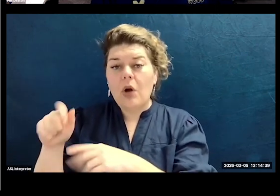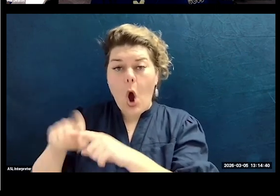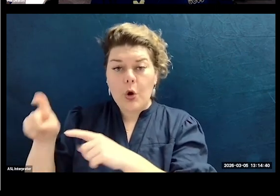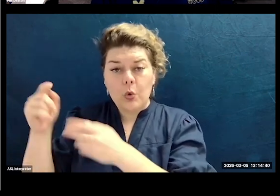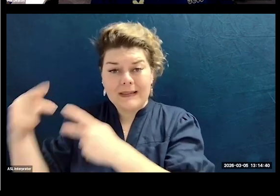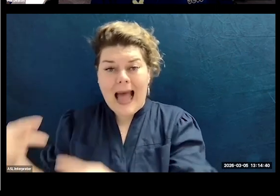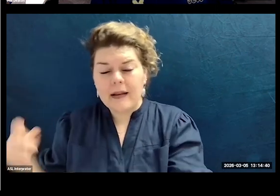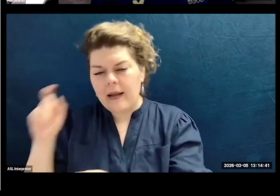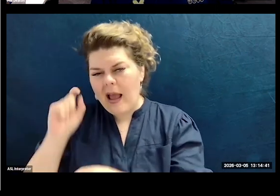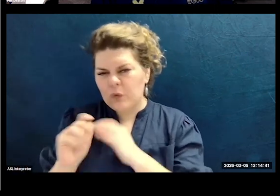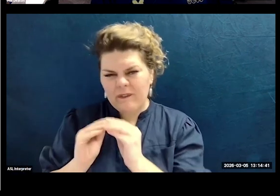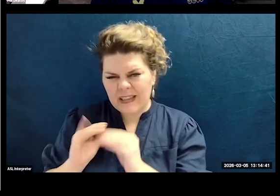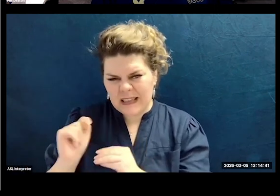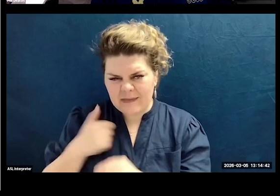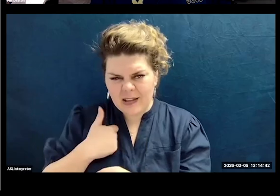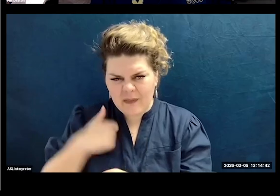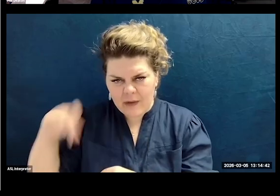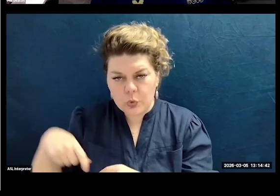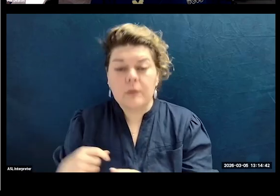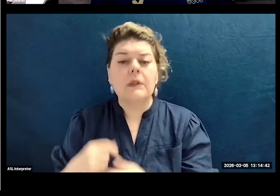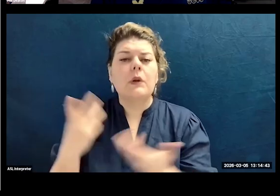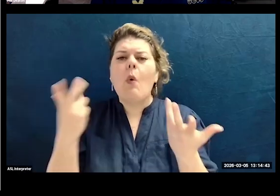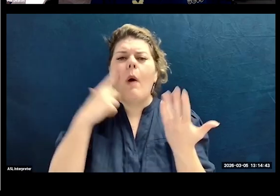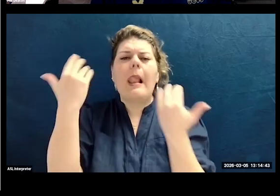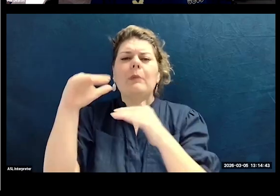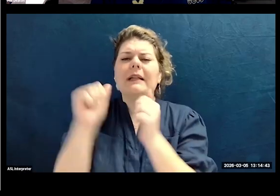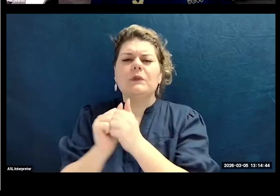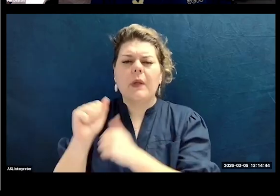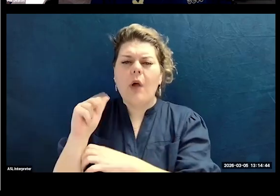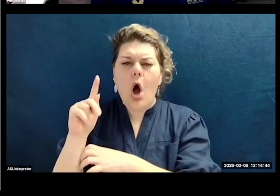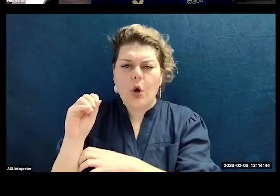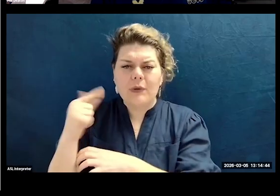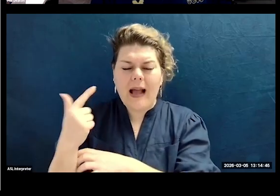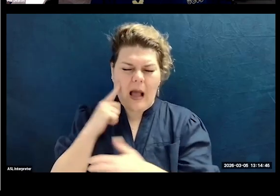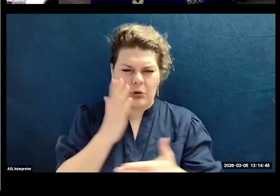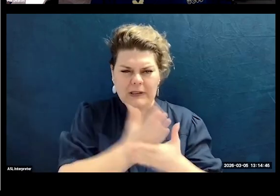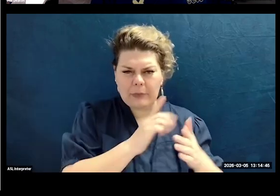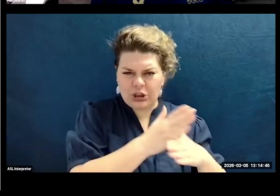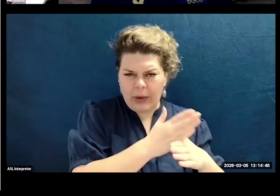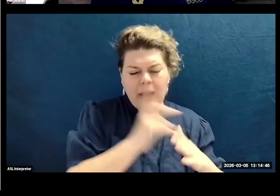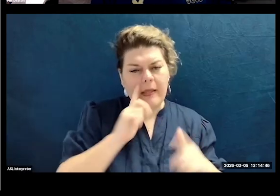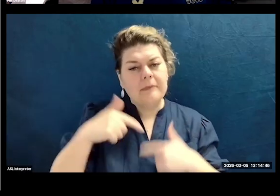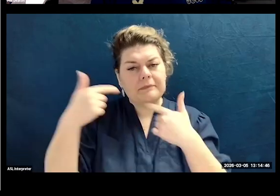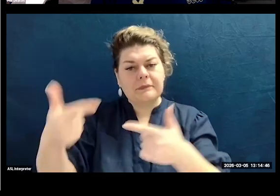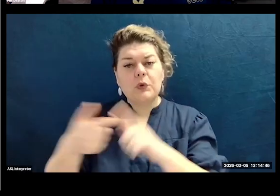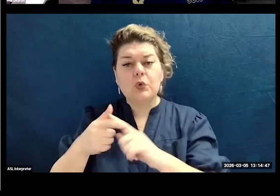So, what are some of the limitations of auto-tagging? I'm going to stop sharing and we're gonna turn it back to the slides